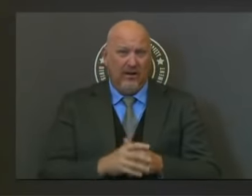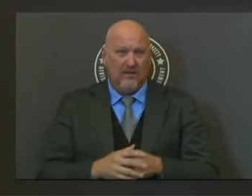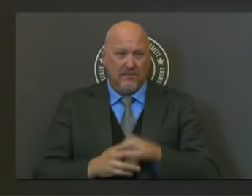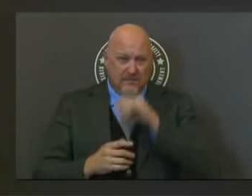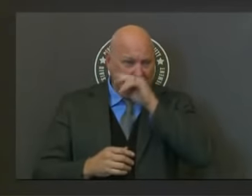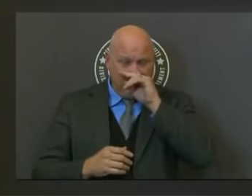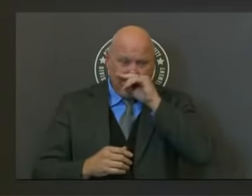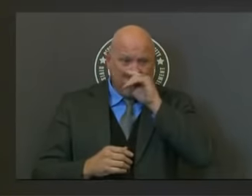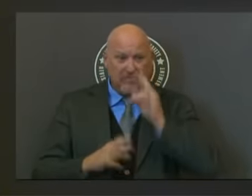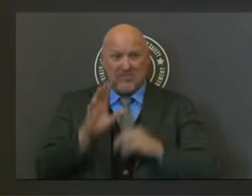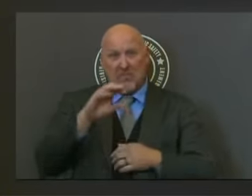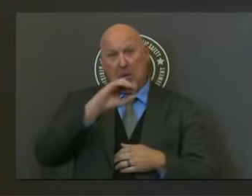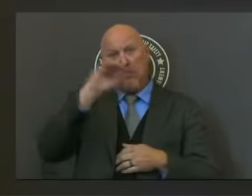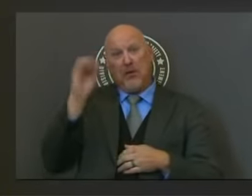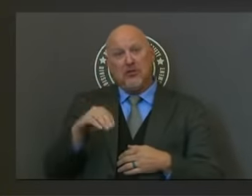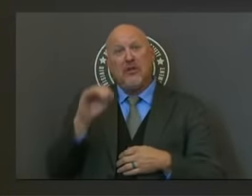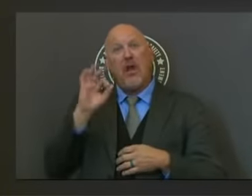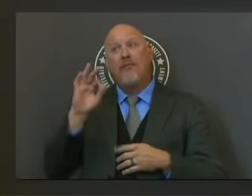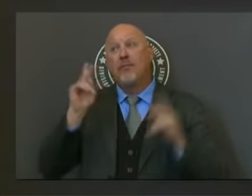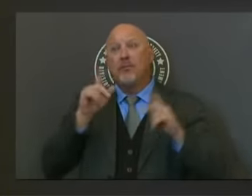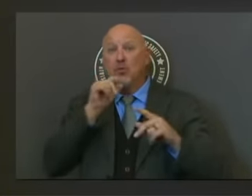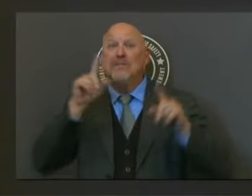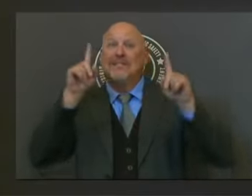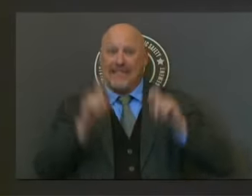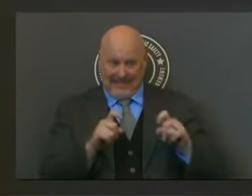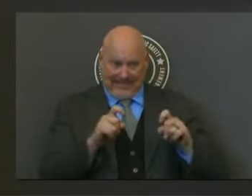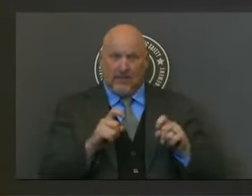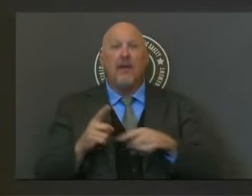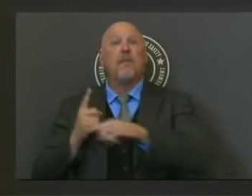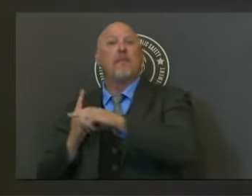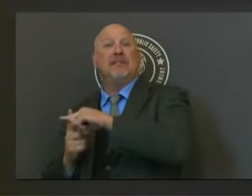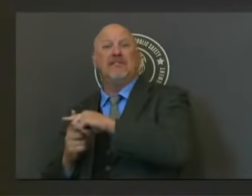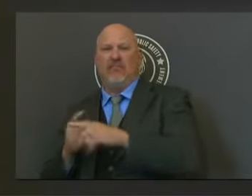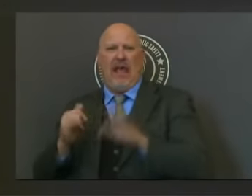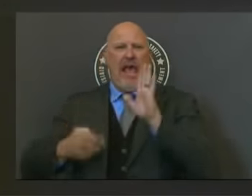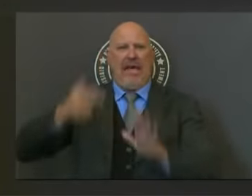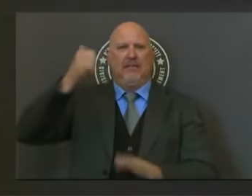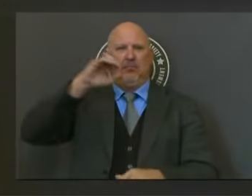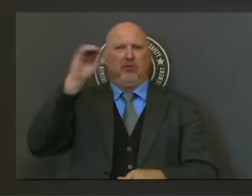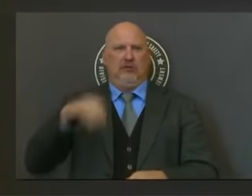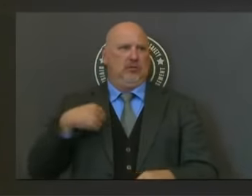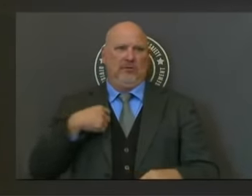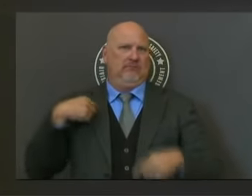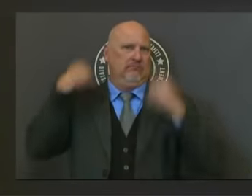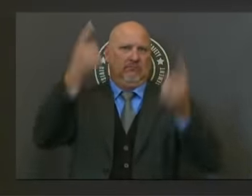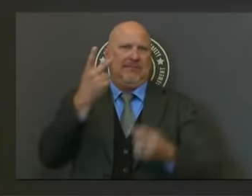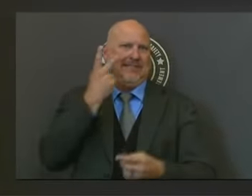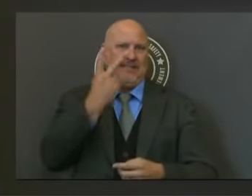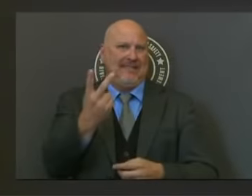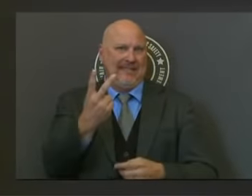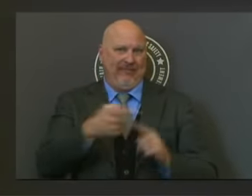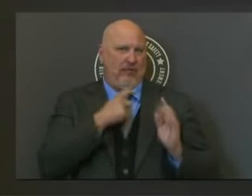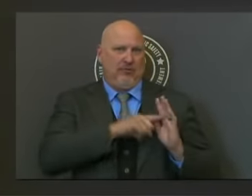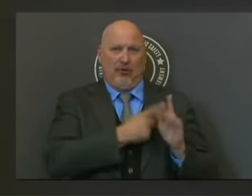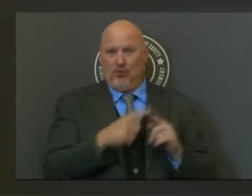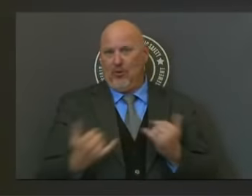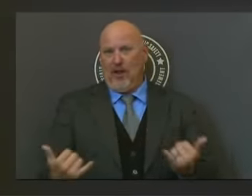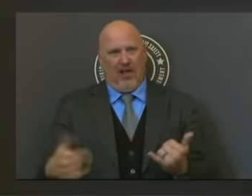ever seen eighteen percent was released yesterday indicating